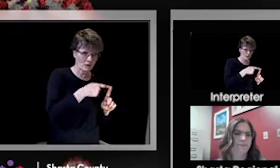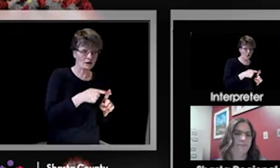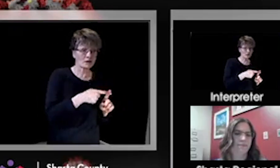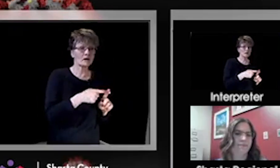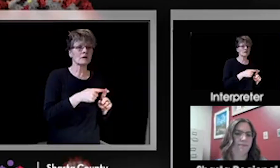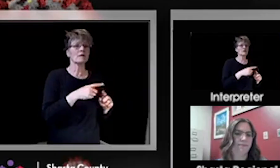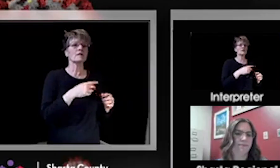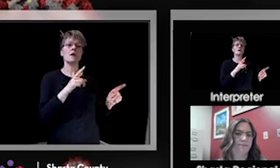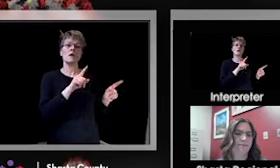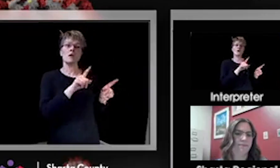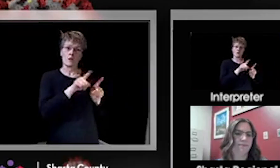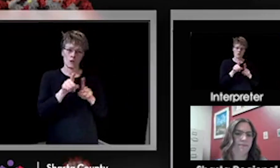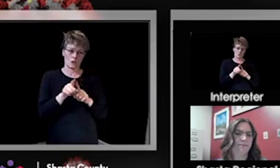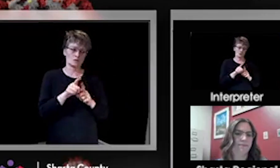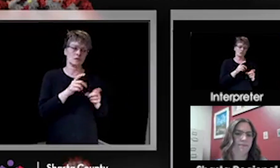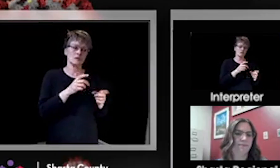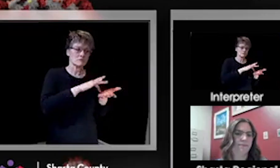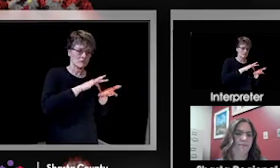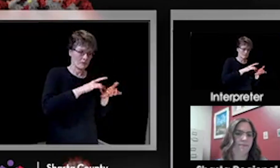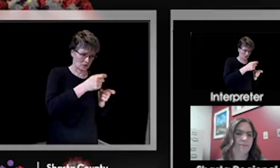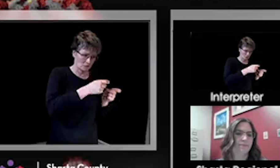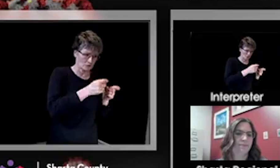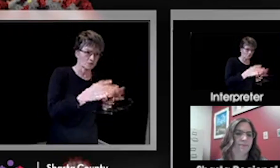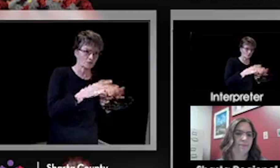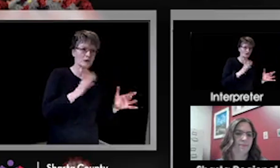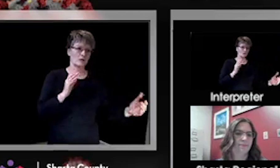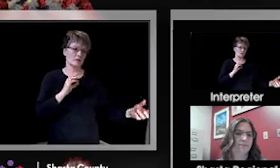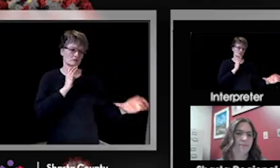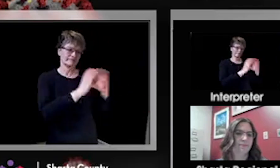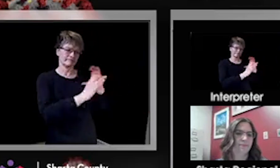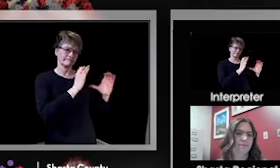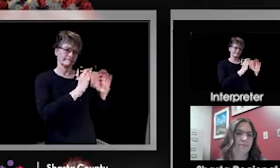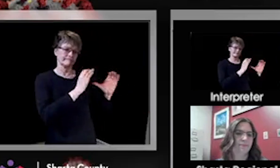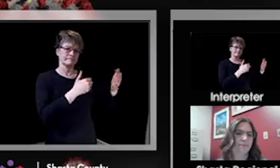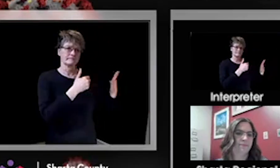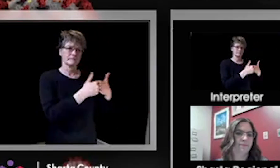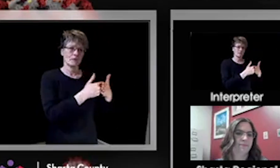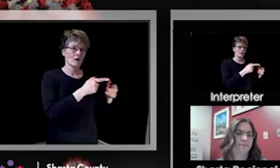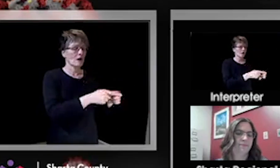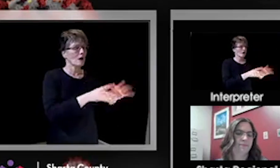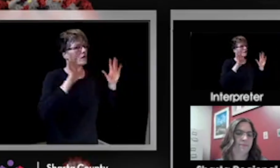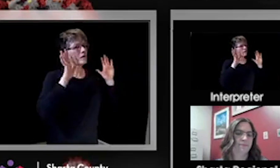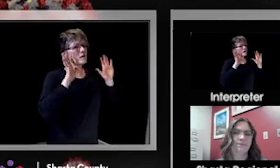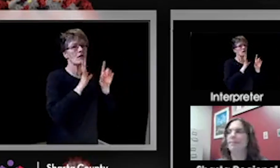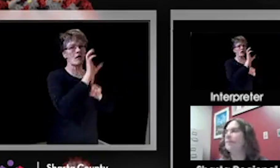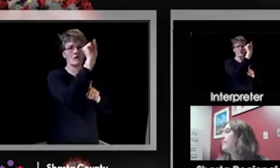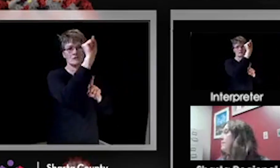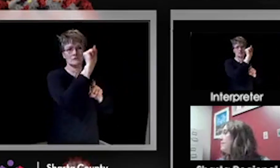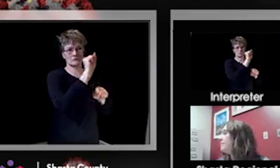communication with them. They’re doing a great job. I have to say that they have really